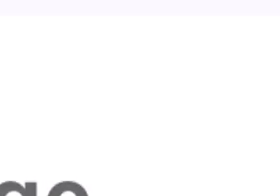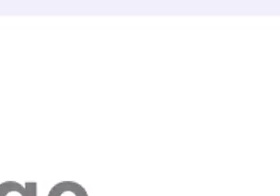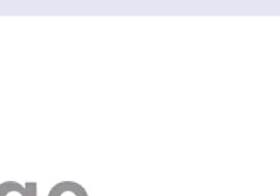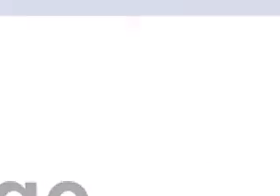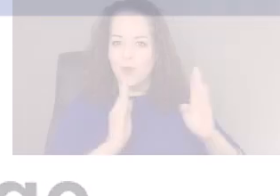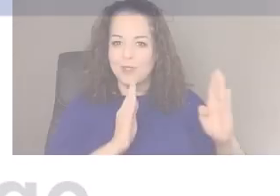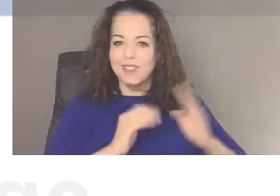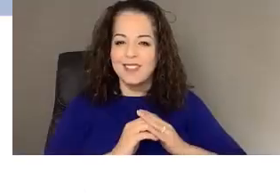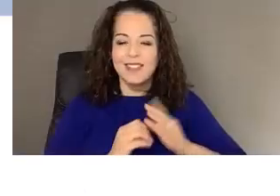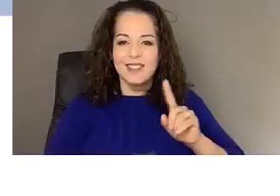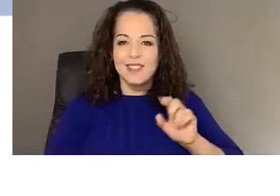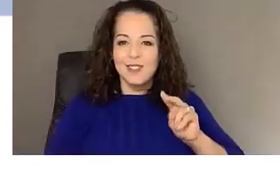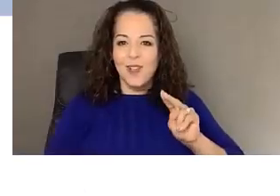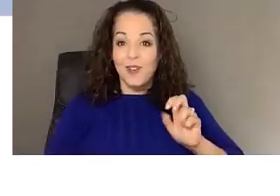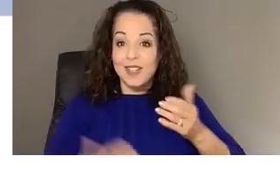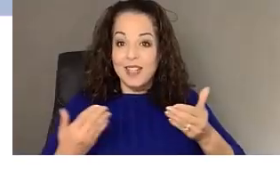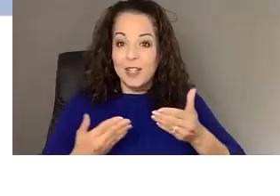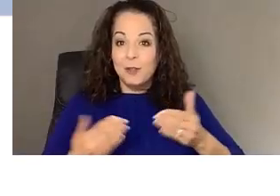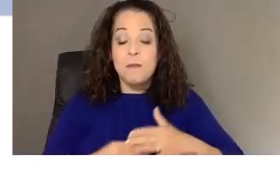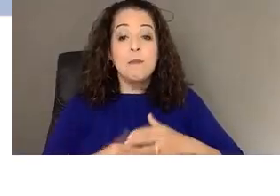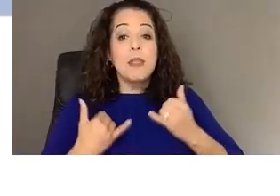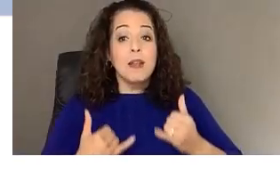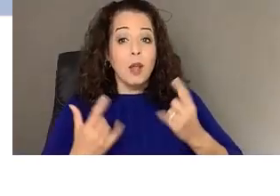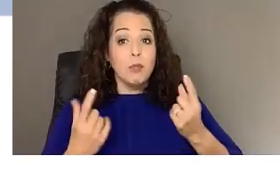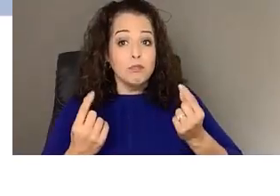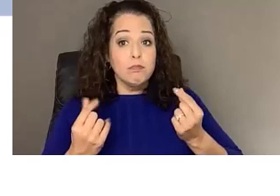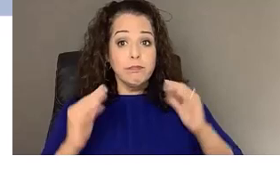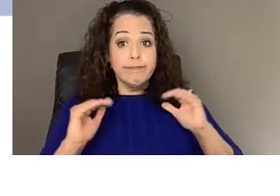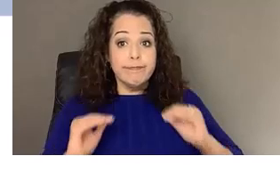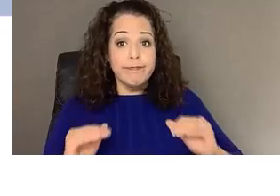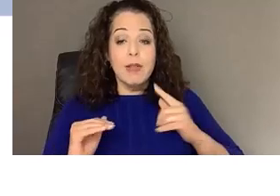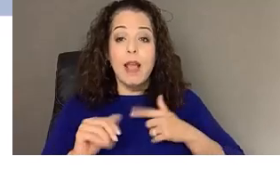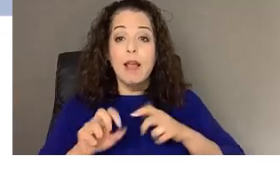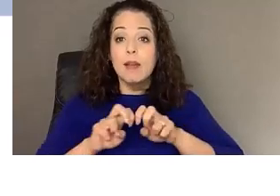What we're going to do next is have a panel on knowledge brokering.